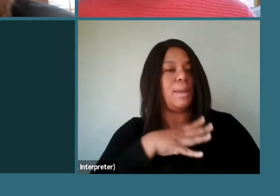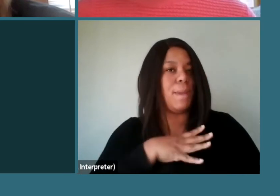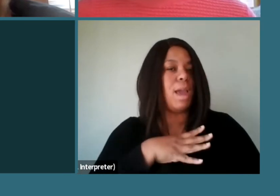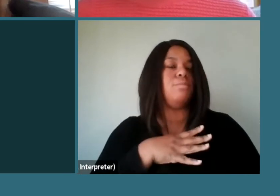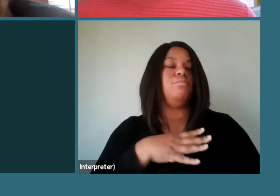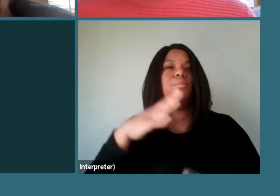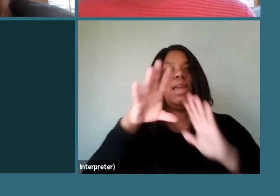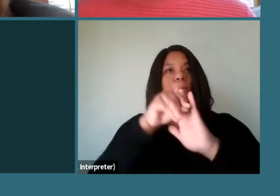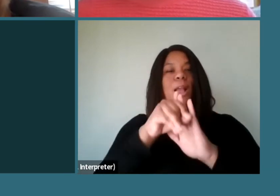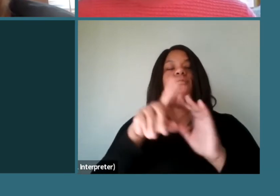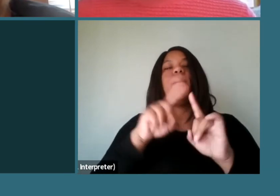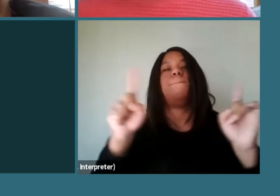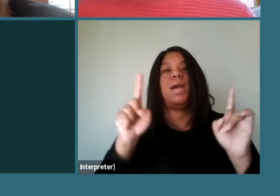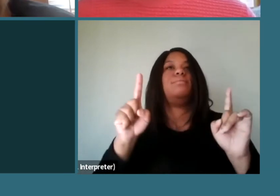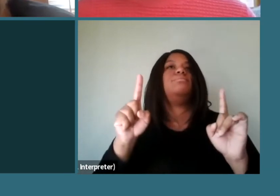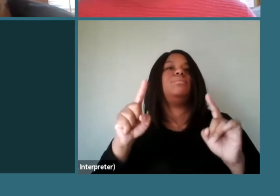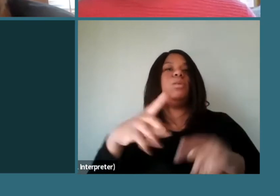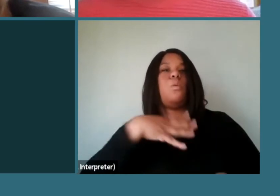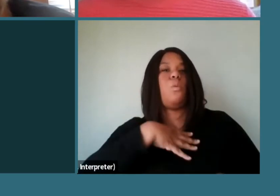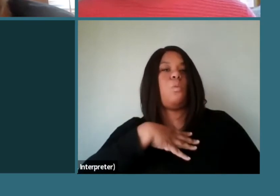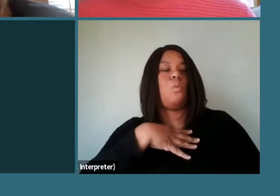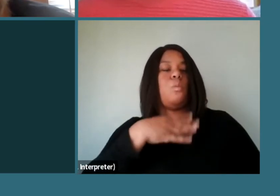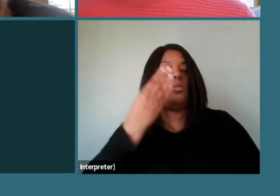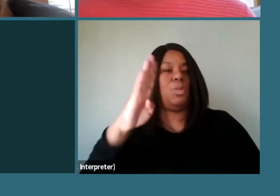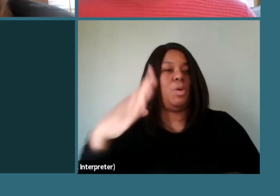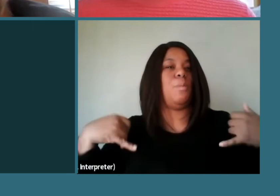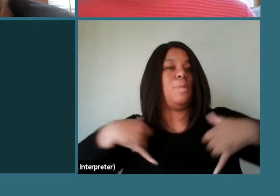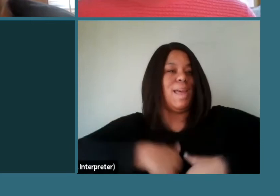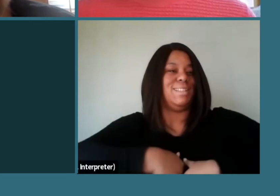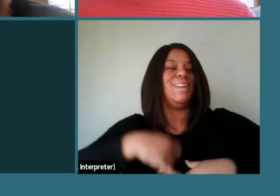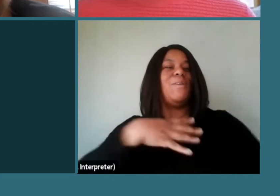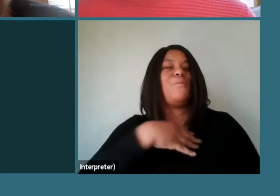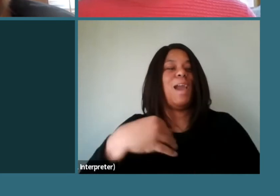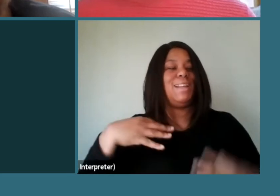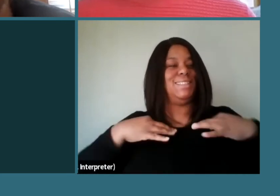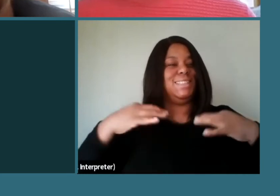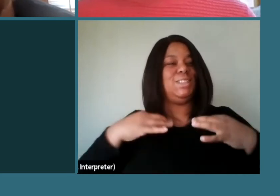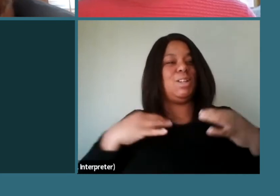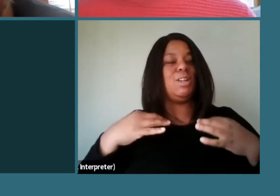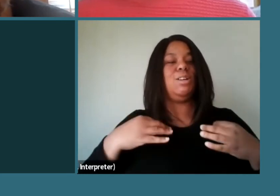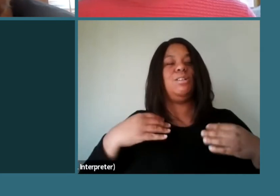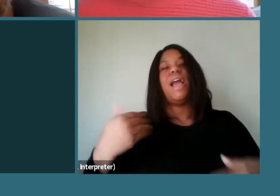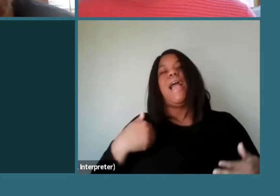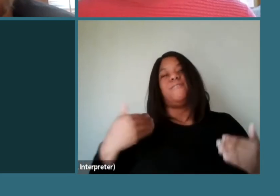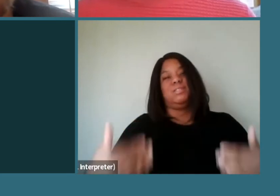and a penguin t-shirt, and I have short black hair.